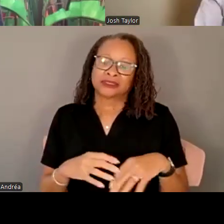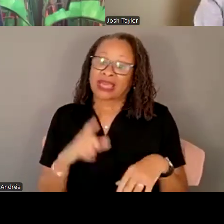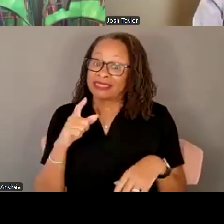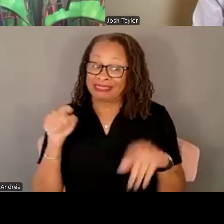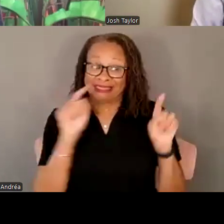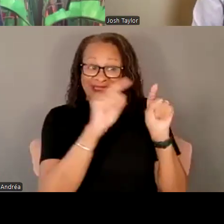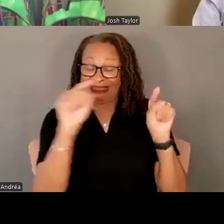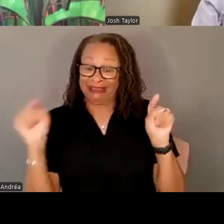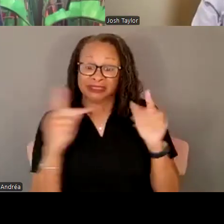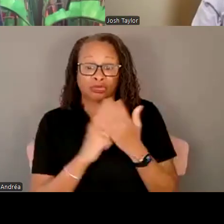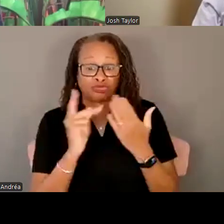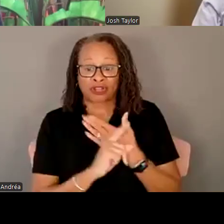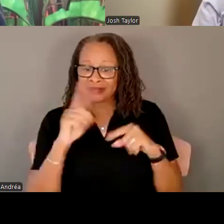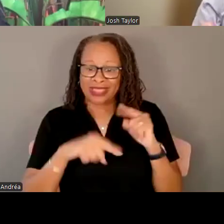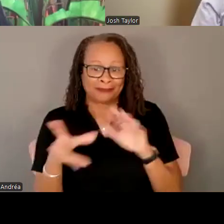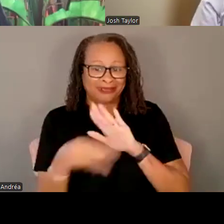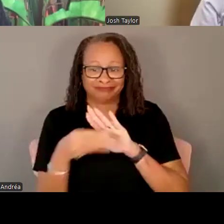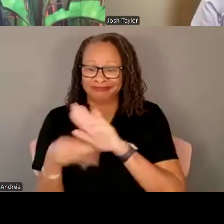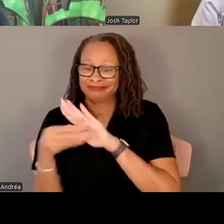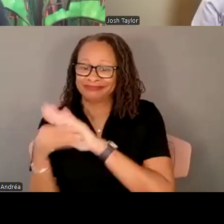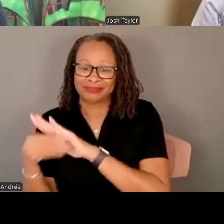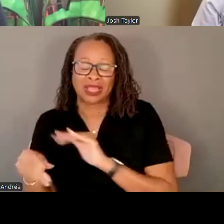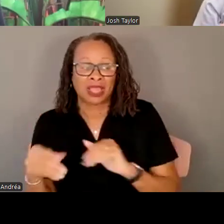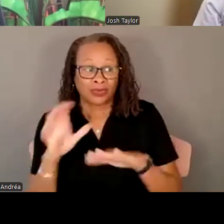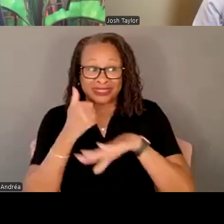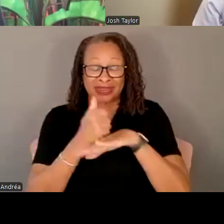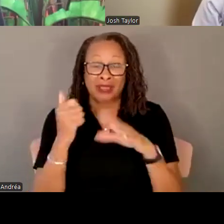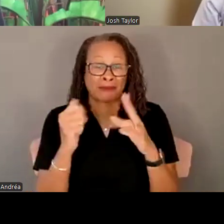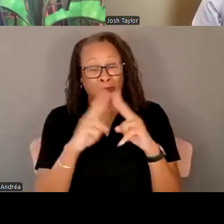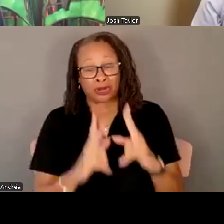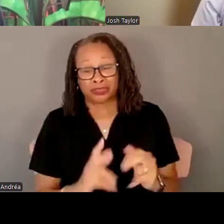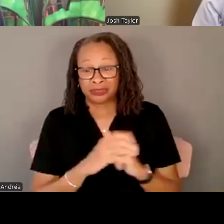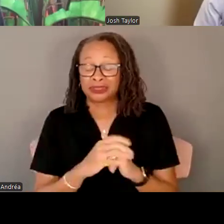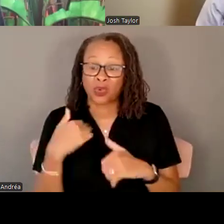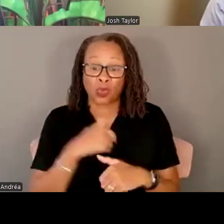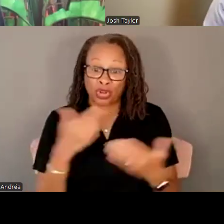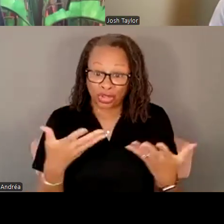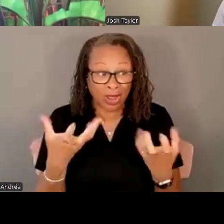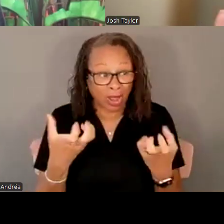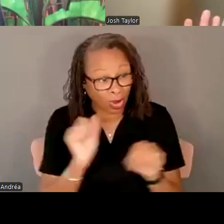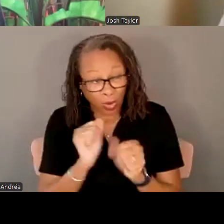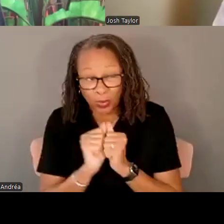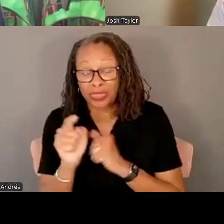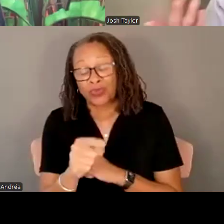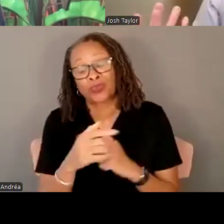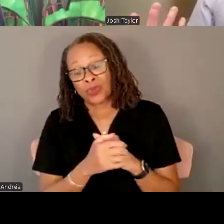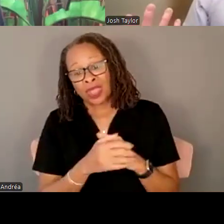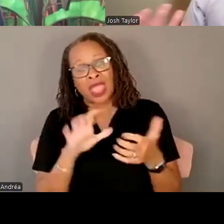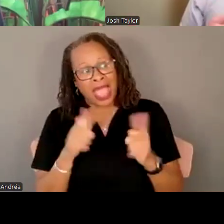that can't be replicated with just, you know, forming partnerships and saying, "Hey, we're here. I want to work with you." And how can we sort of look at,